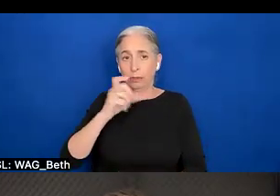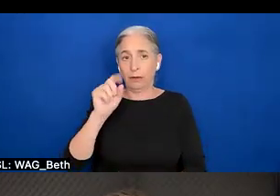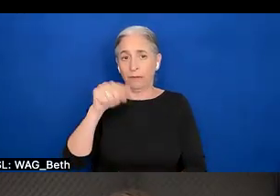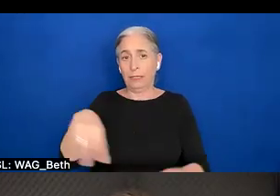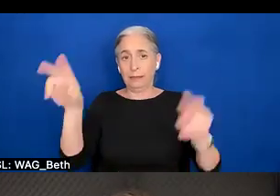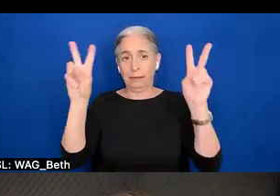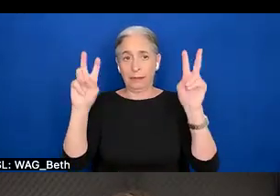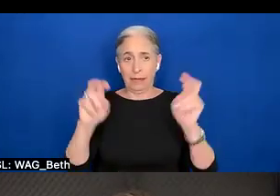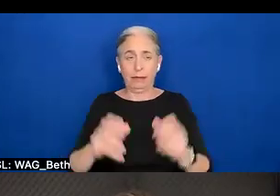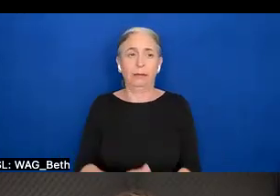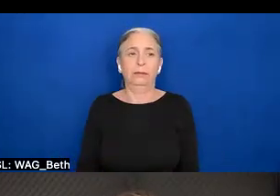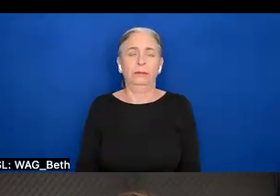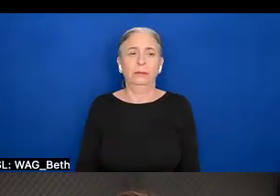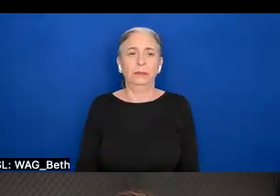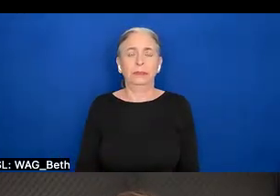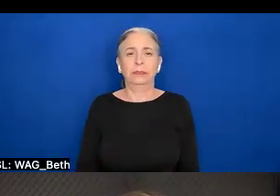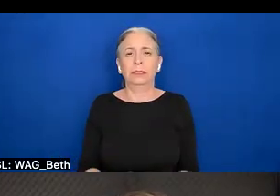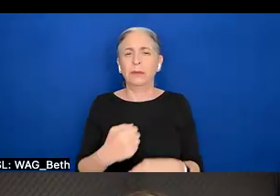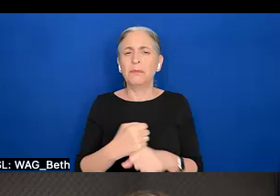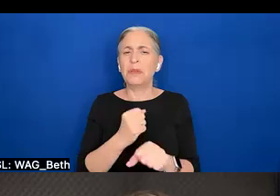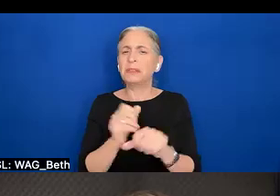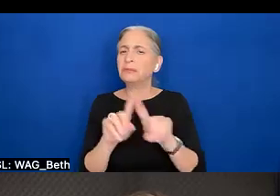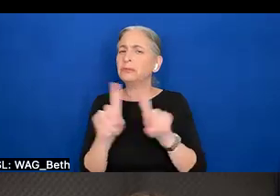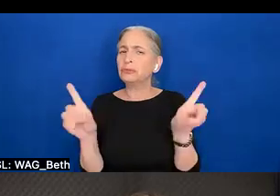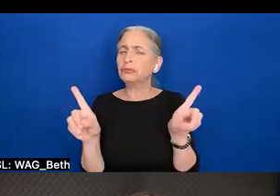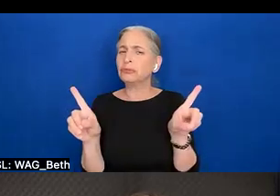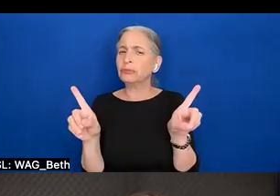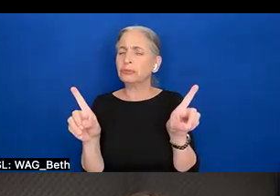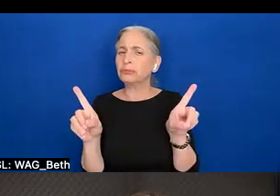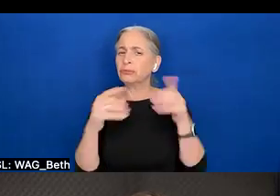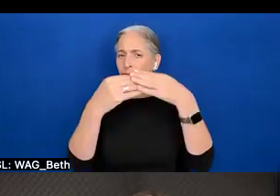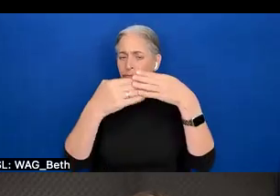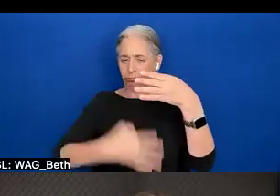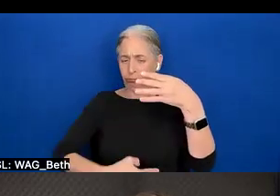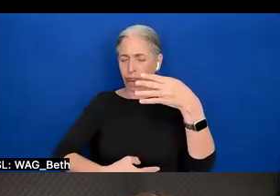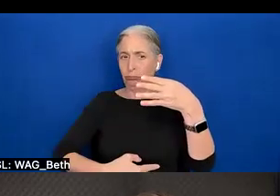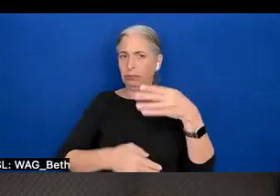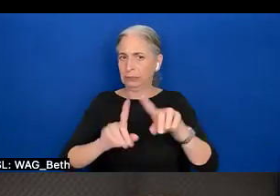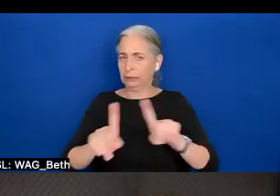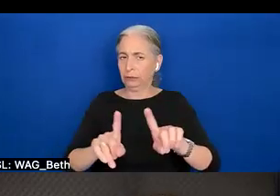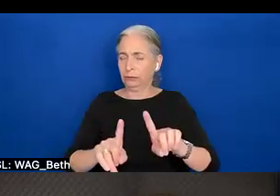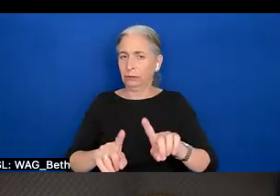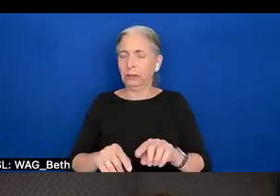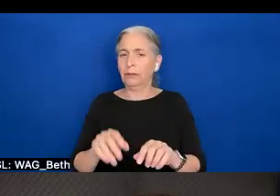that makes it different from the rest of the objects on